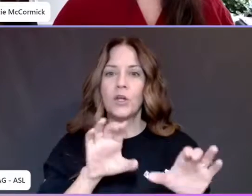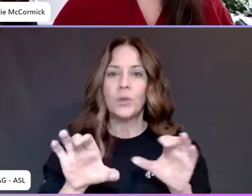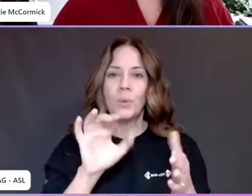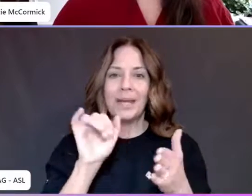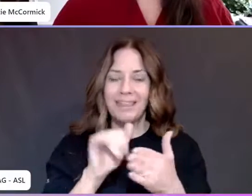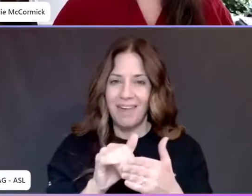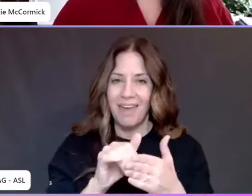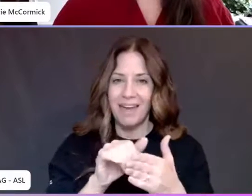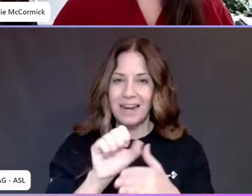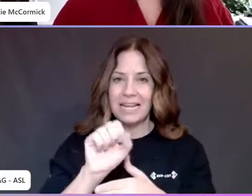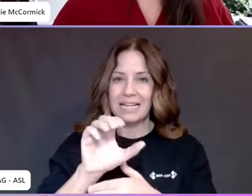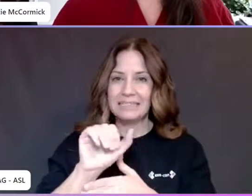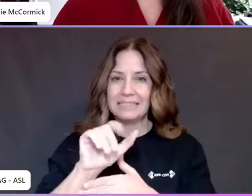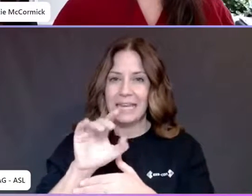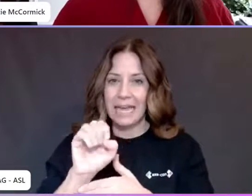this question is about audits